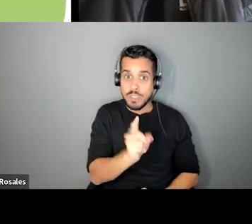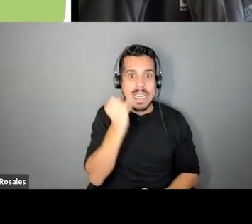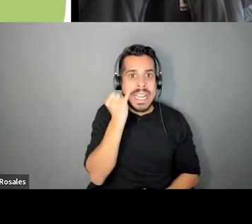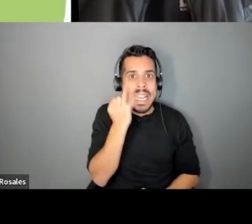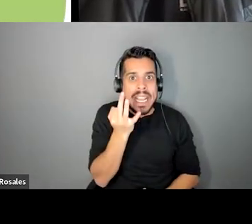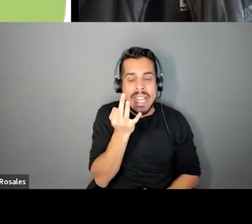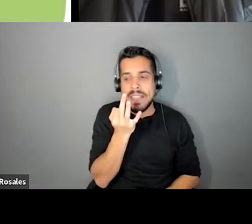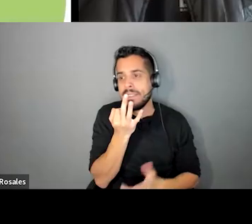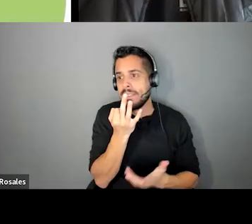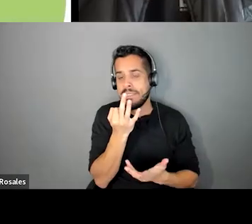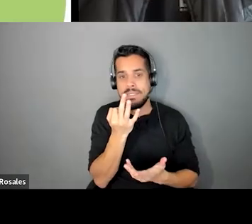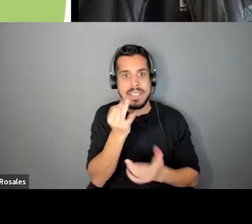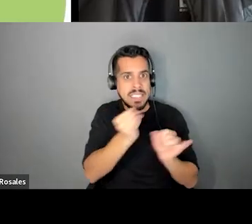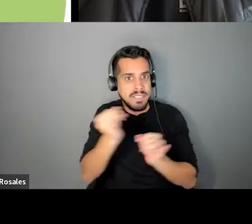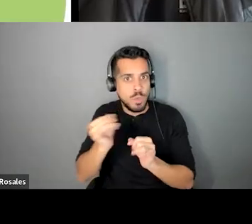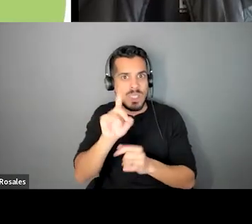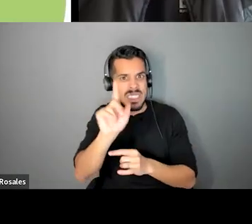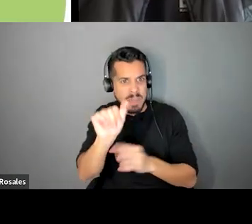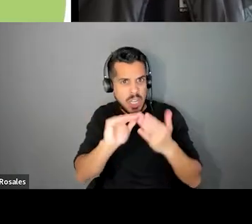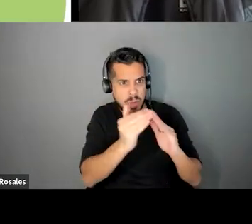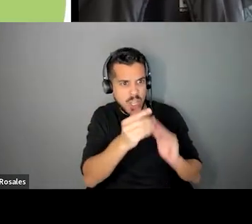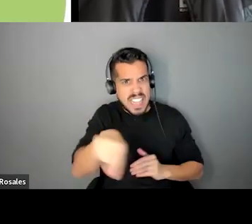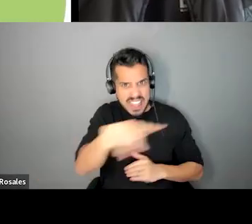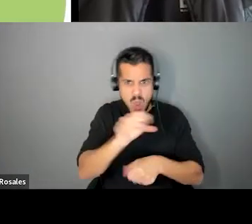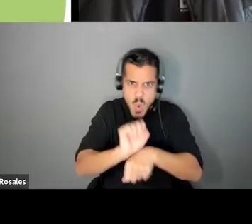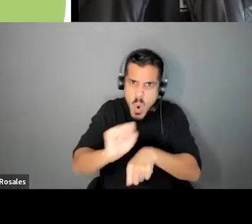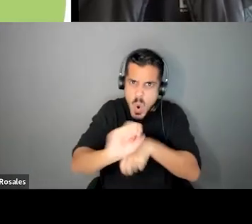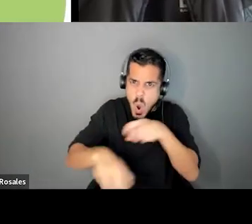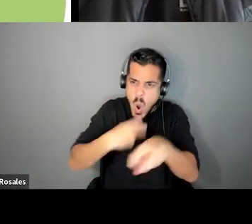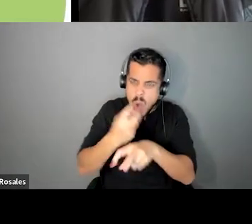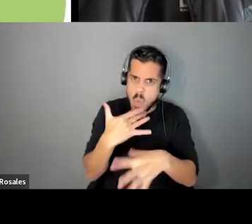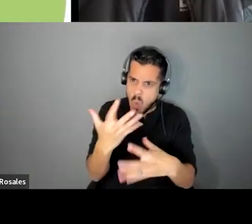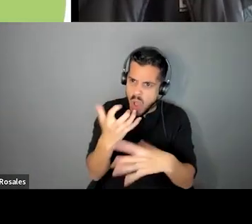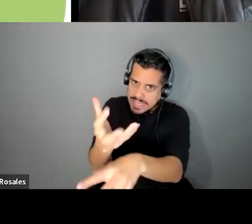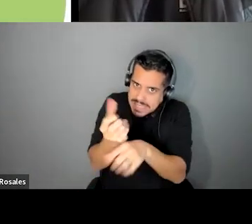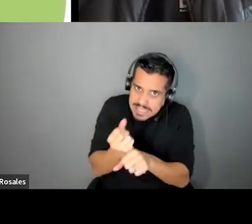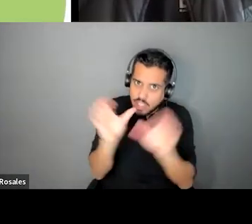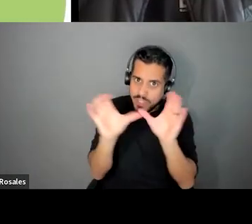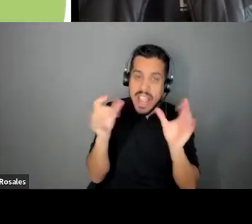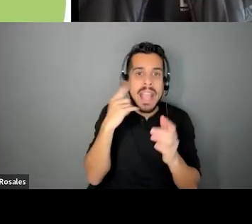from the disability community are working hard to get their certification in any discipline,